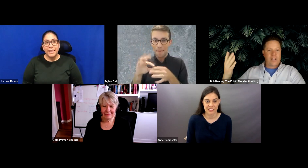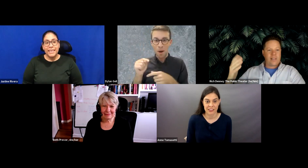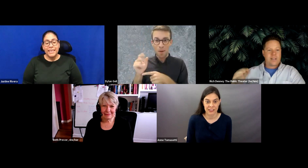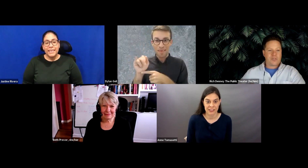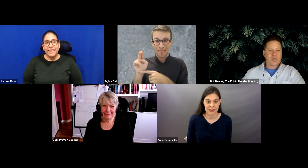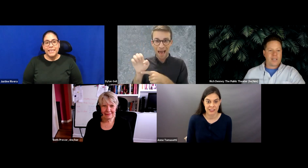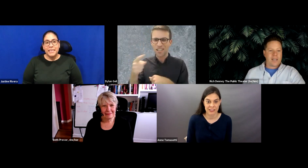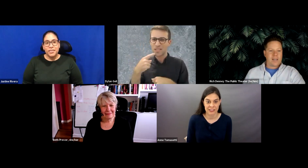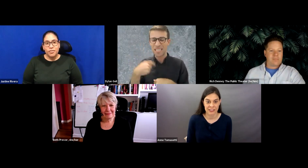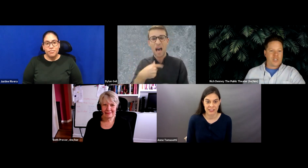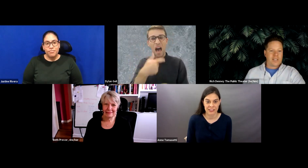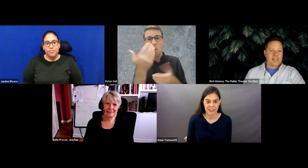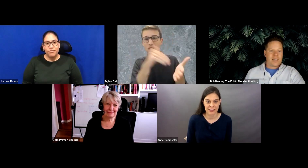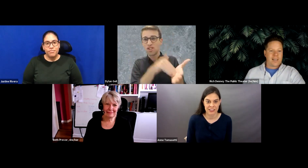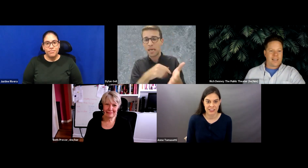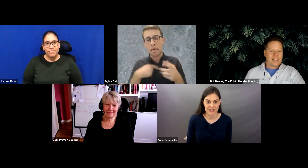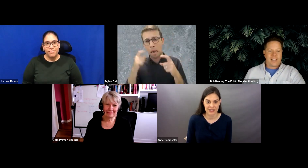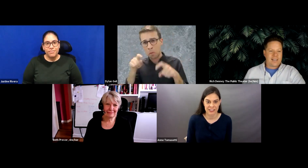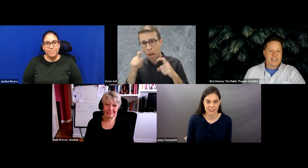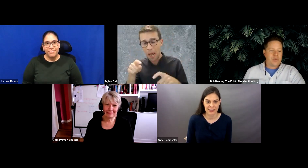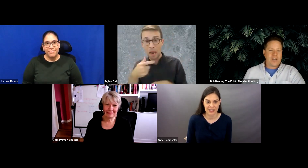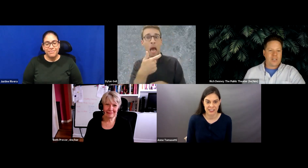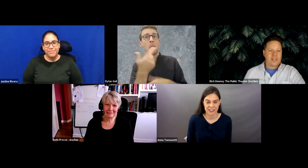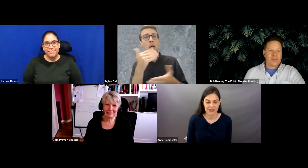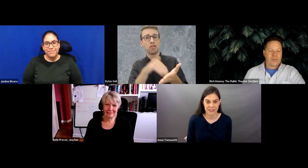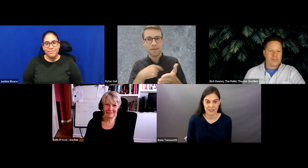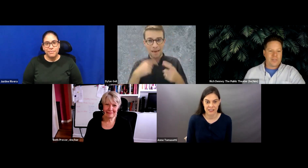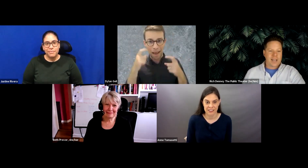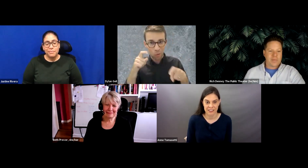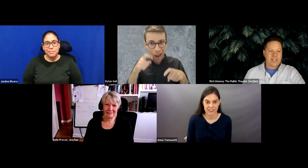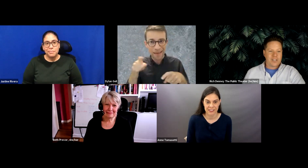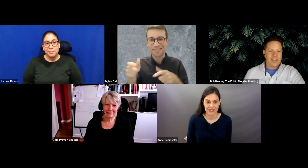reading that description. She's inspiration through text message